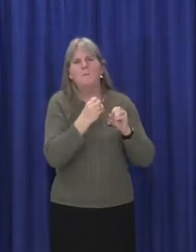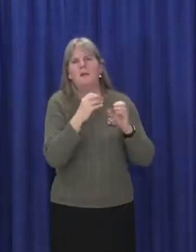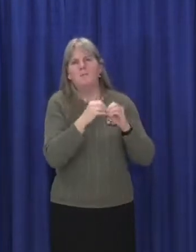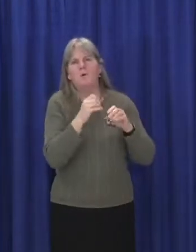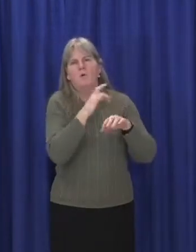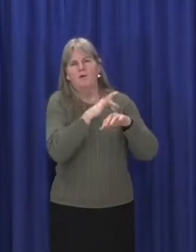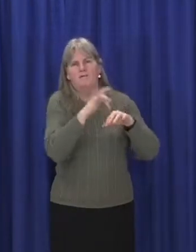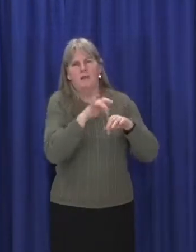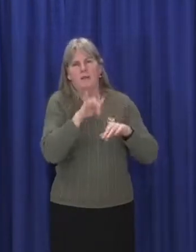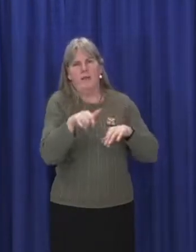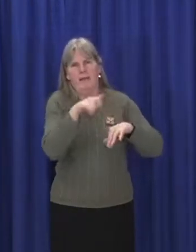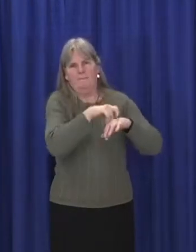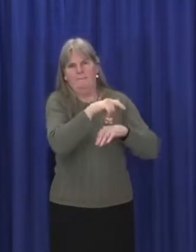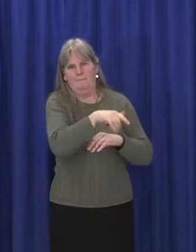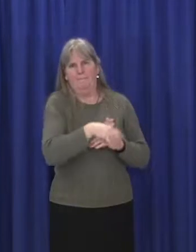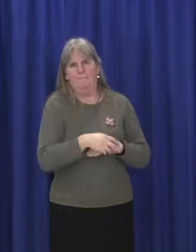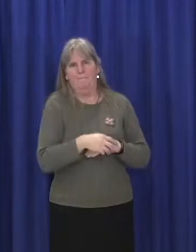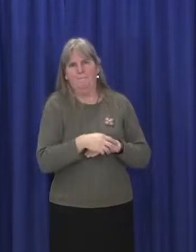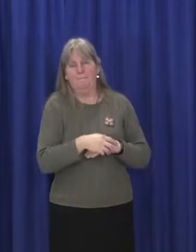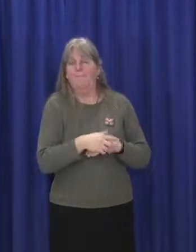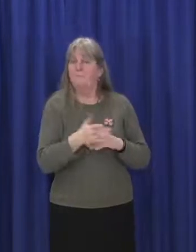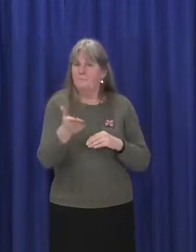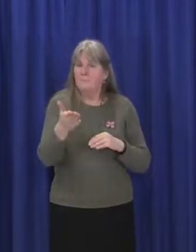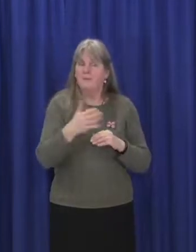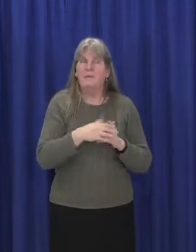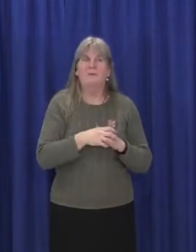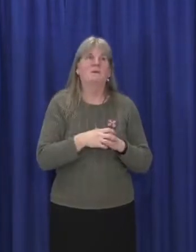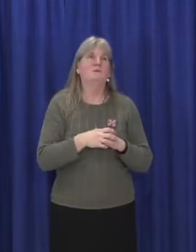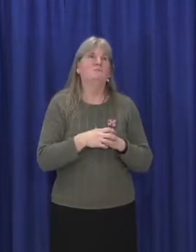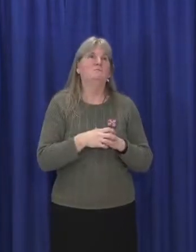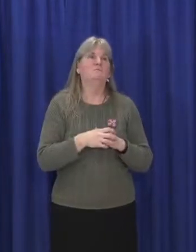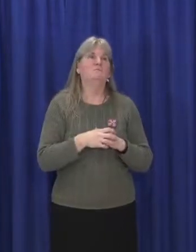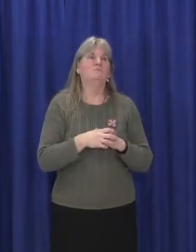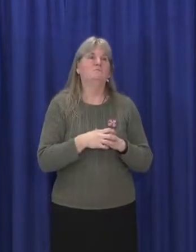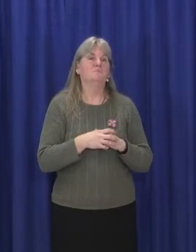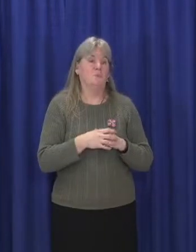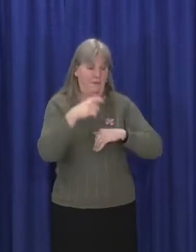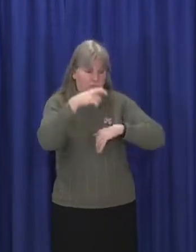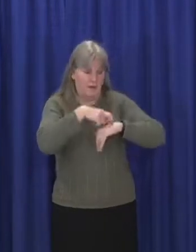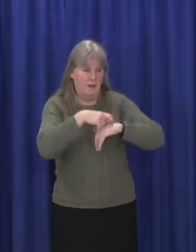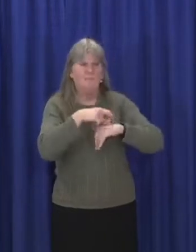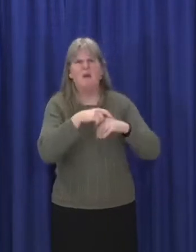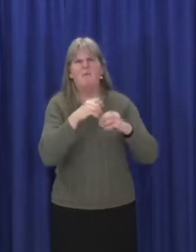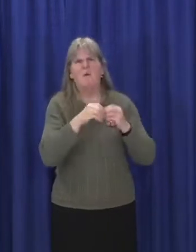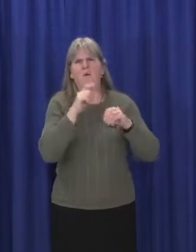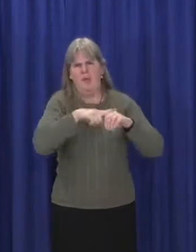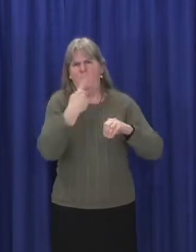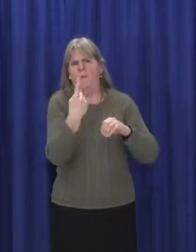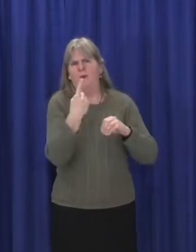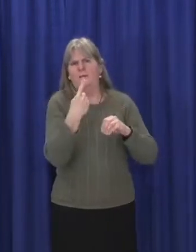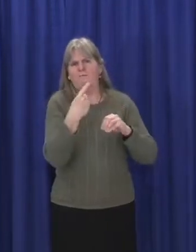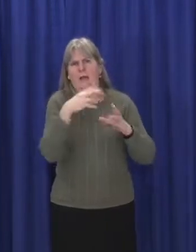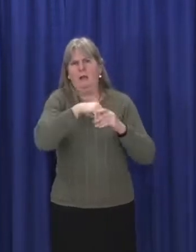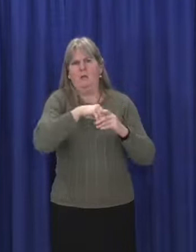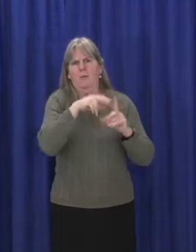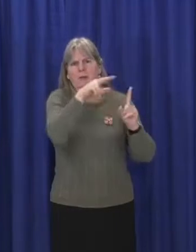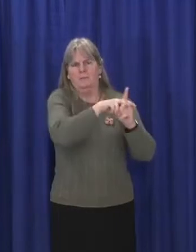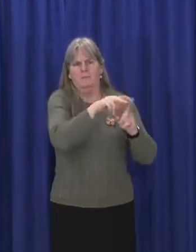time for children. So the website really is a great demonstration of how nimble this program is and how